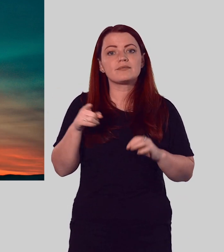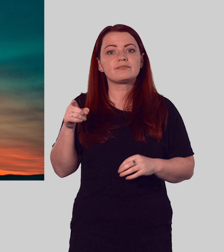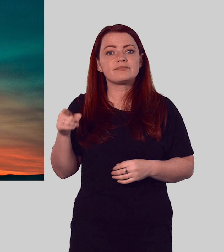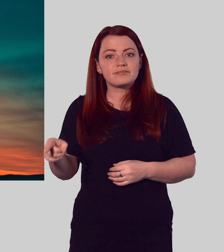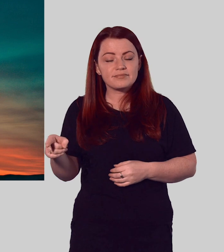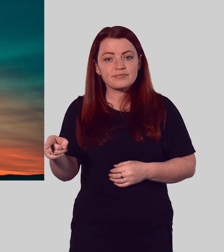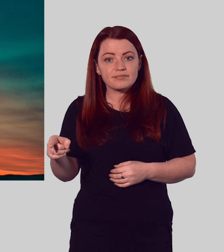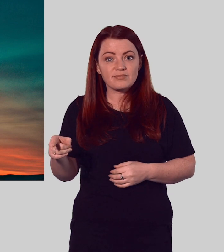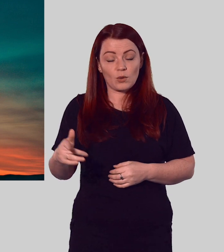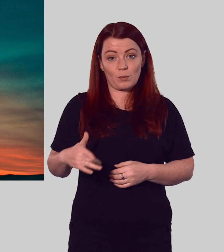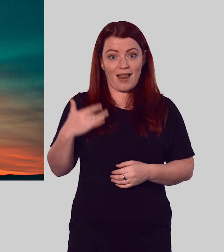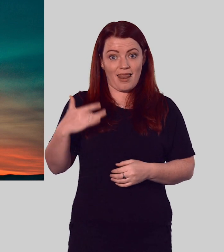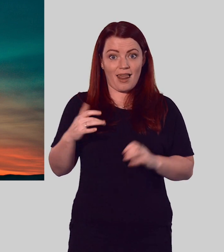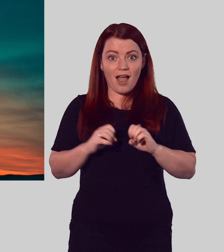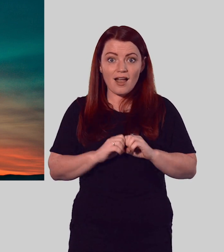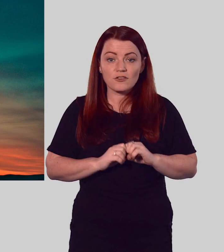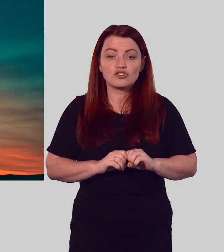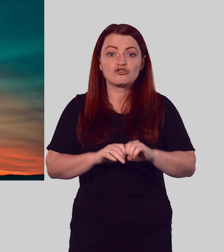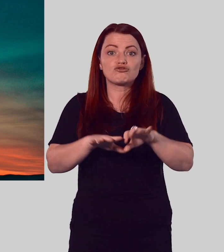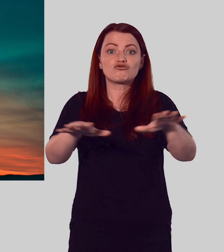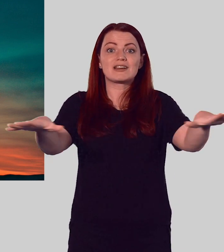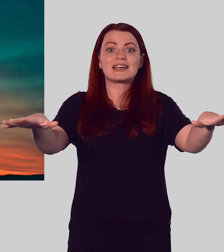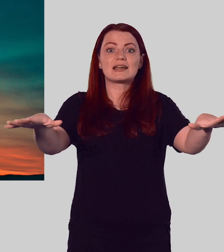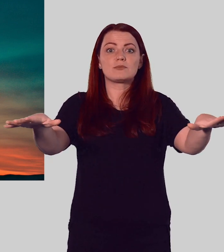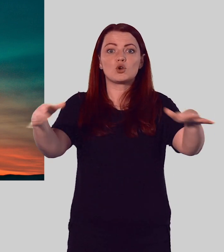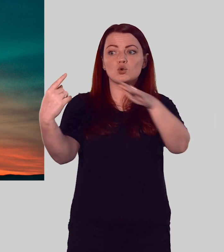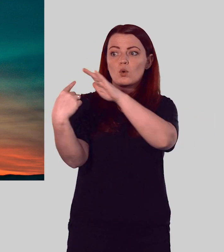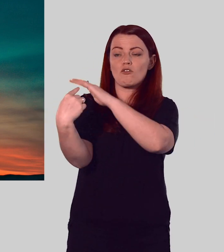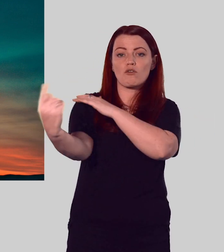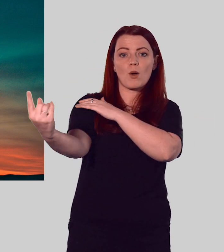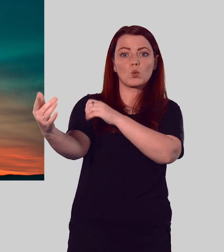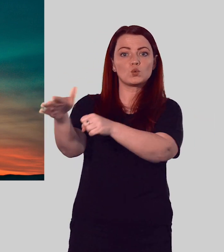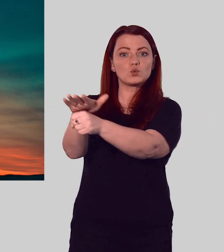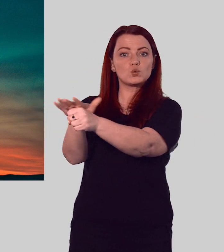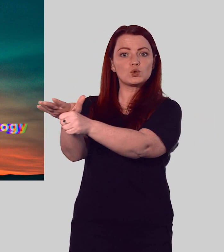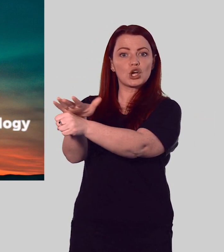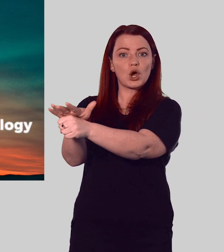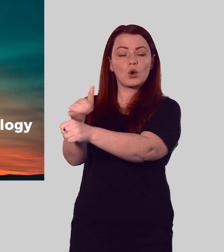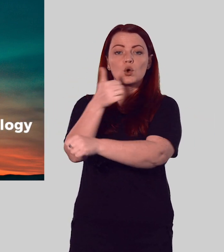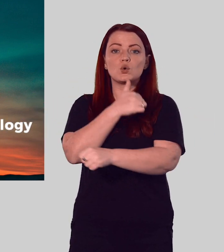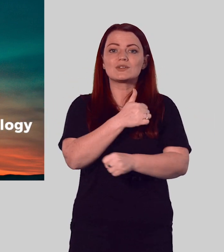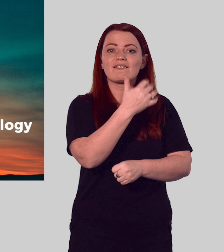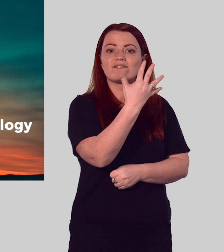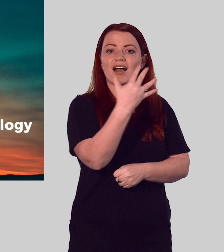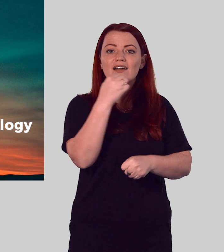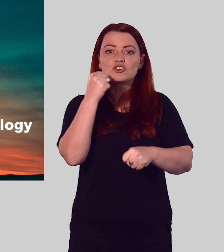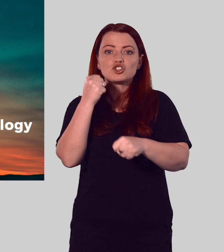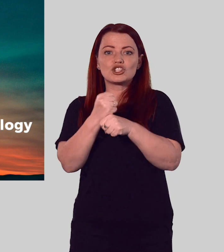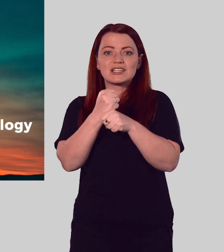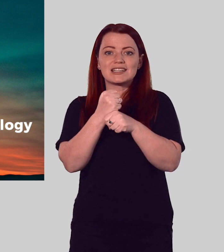live streamed to a remote studio using a 5G technology .